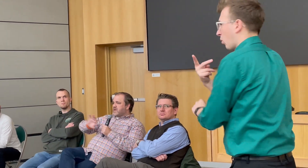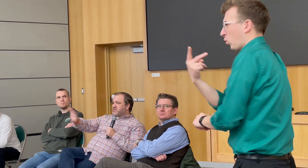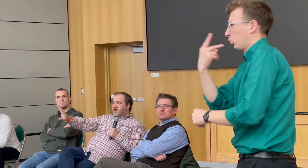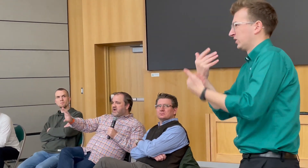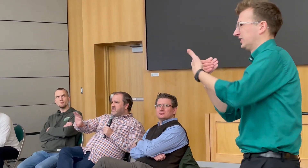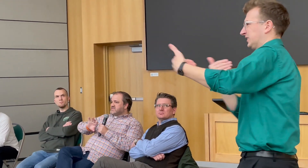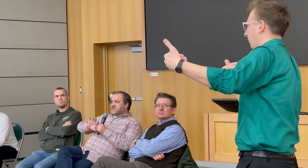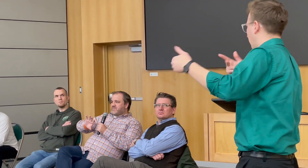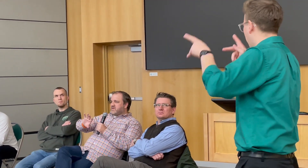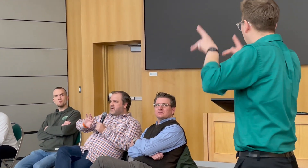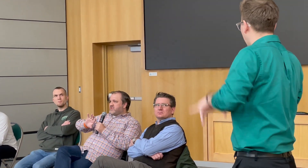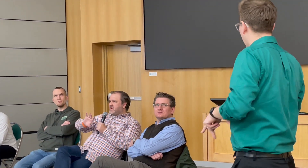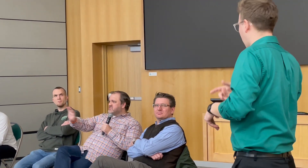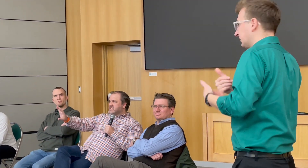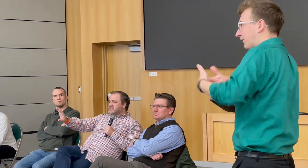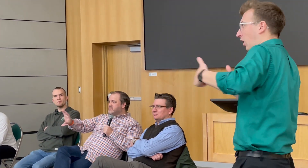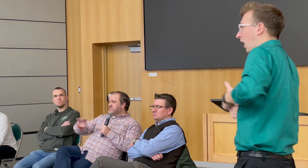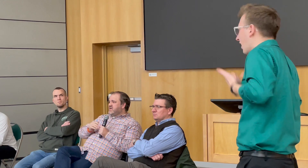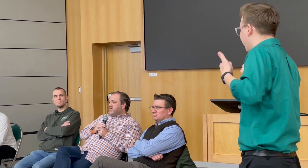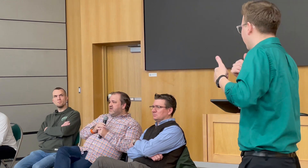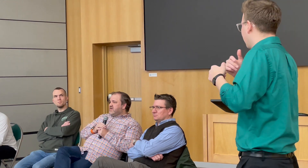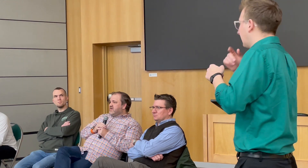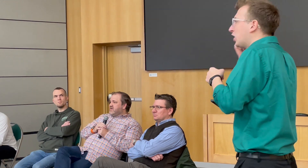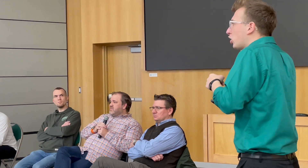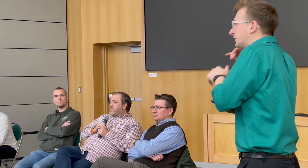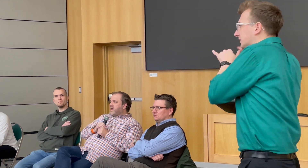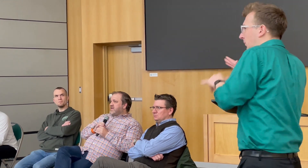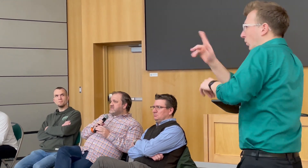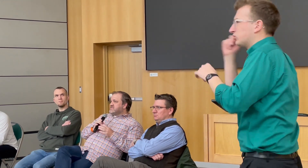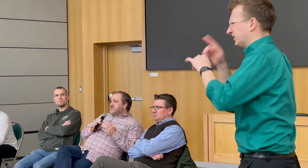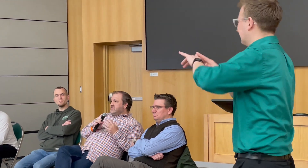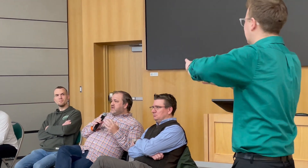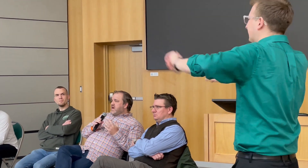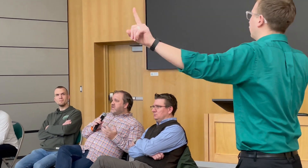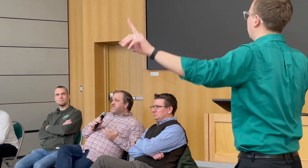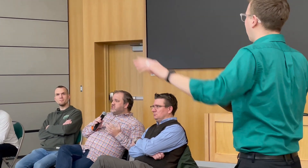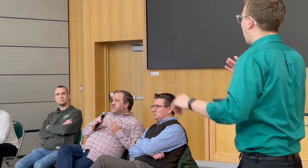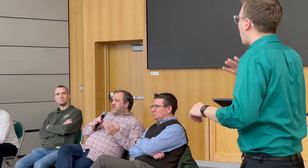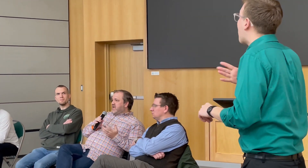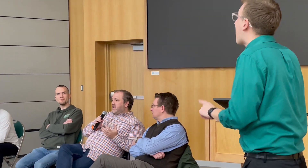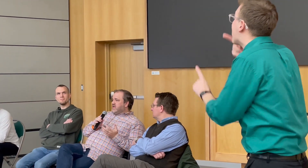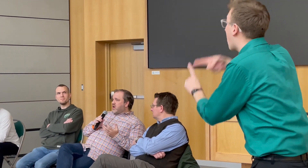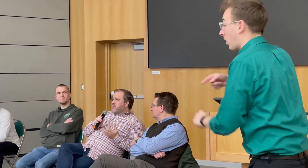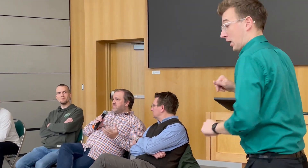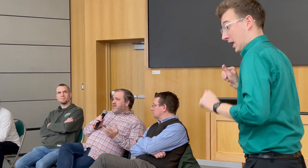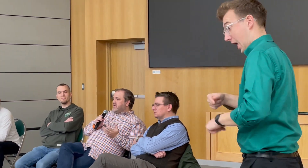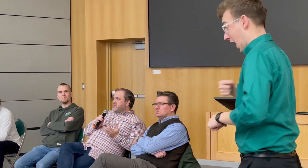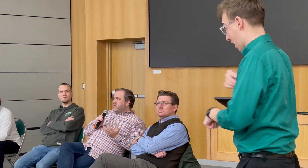separate bodies separate ear systems the point is can it functionally help me to do